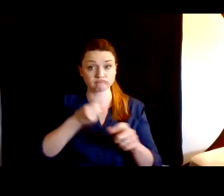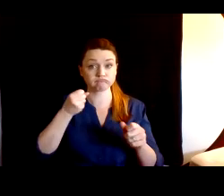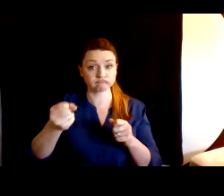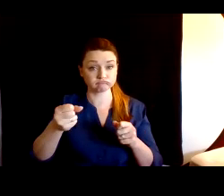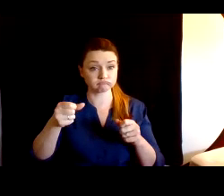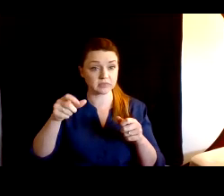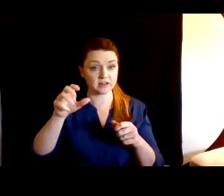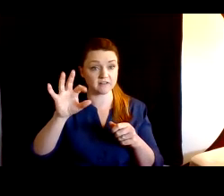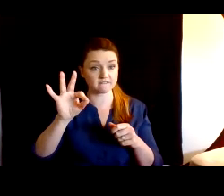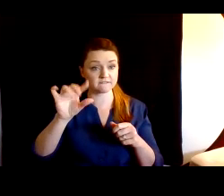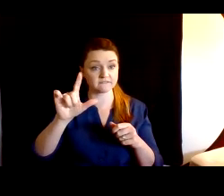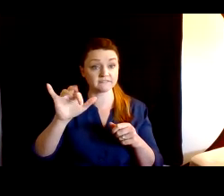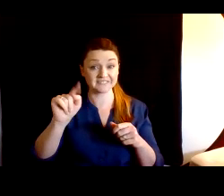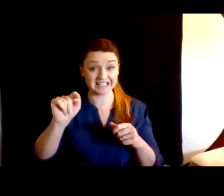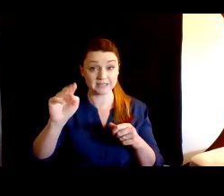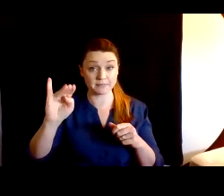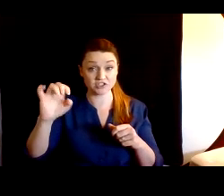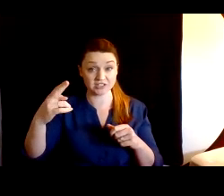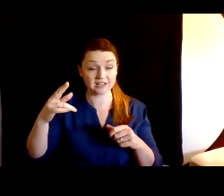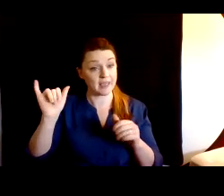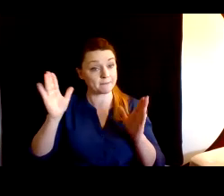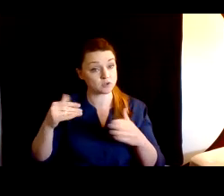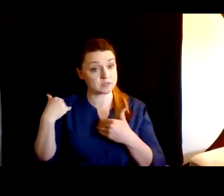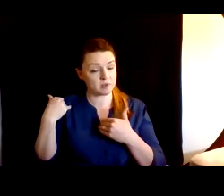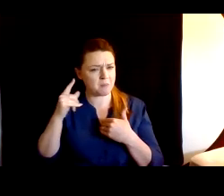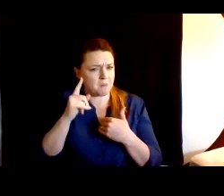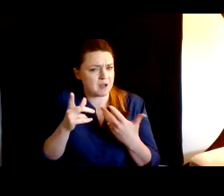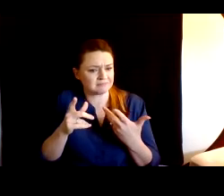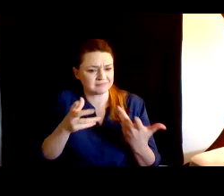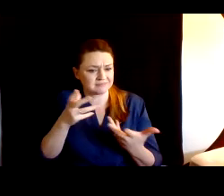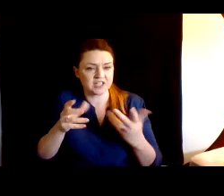There's nothing that is really scandalous in this statement.